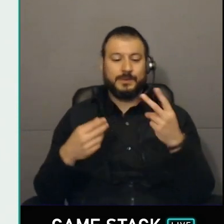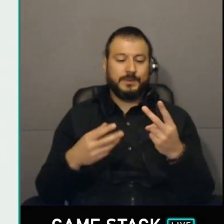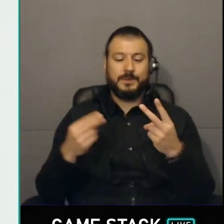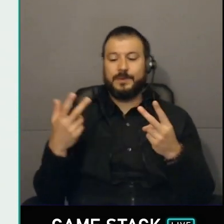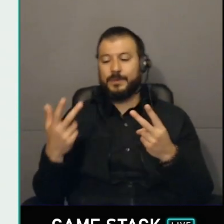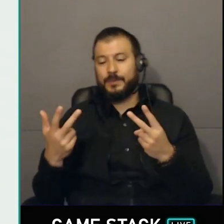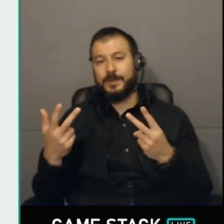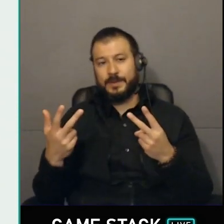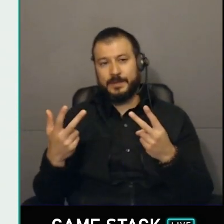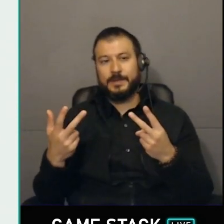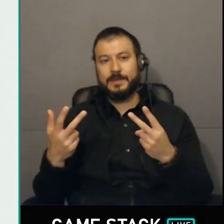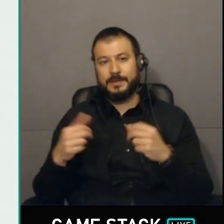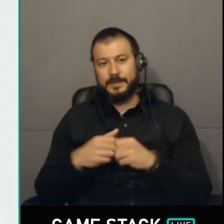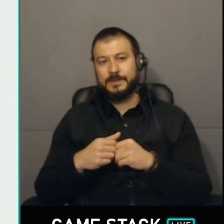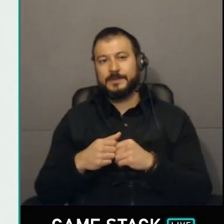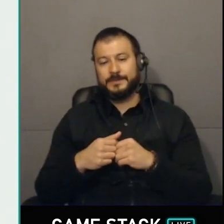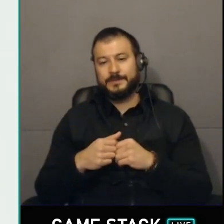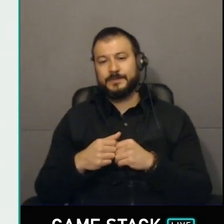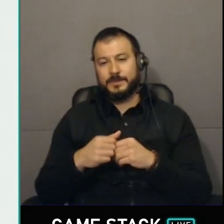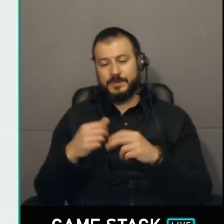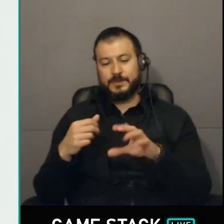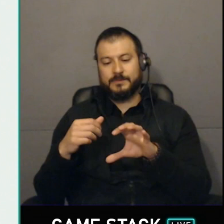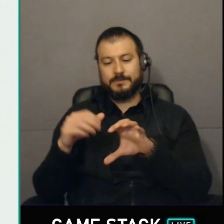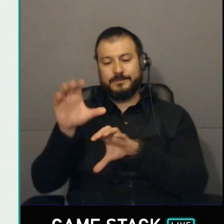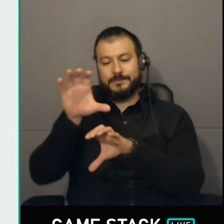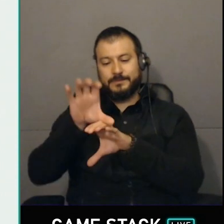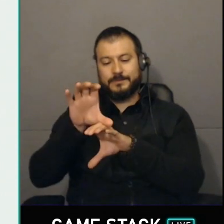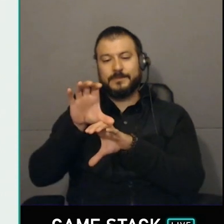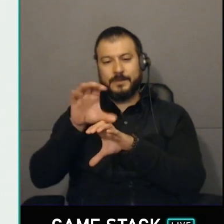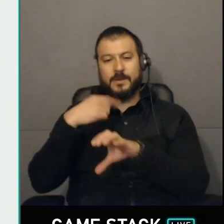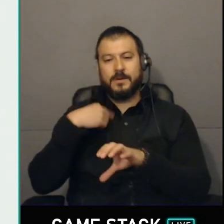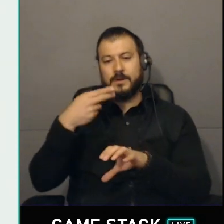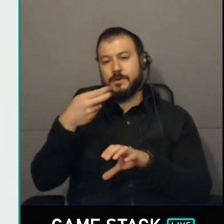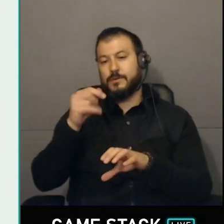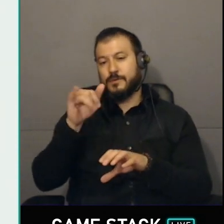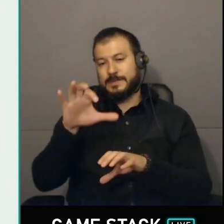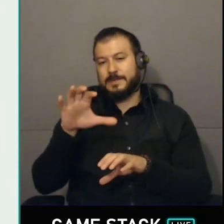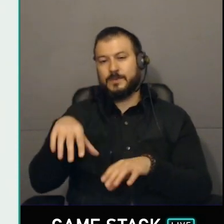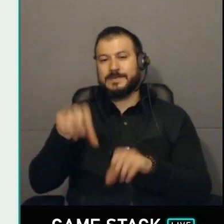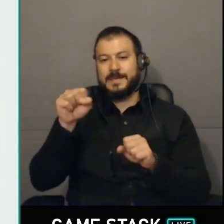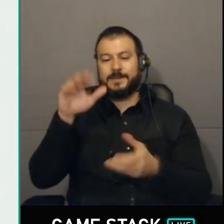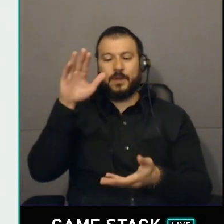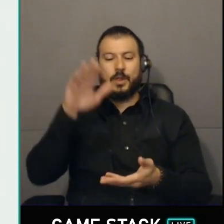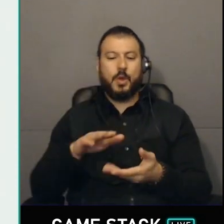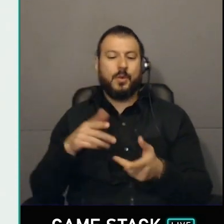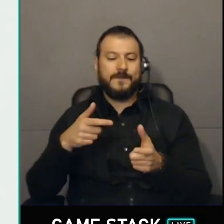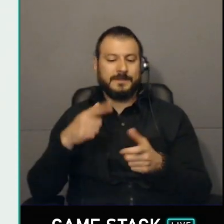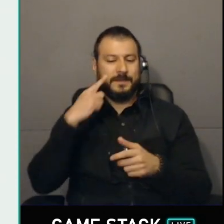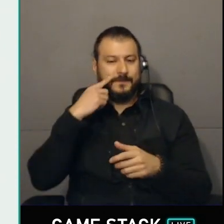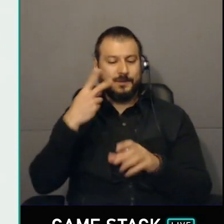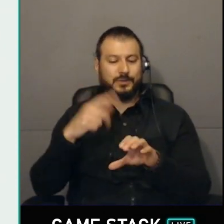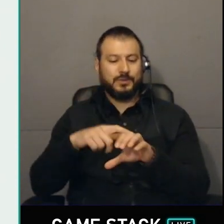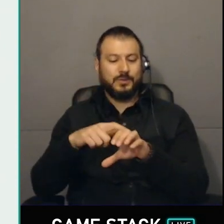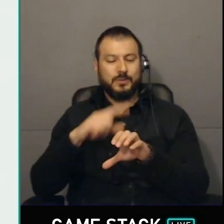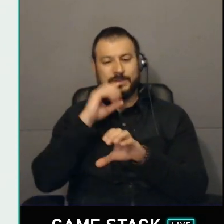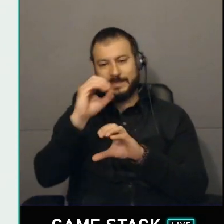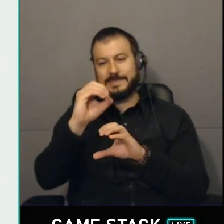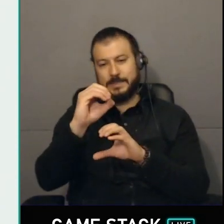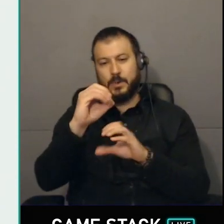our heuristic is such that we pick the lower velocity for body two, which was zero going into the step.